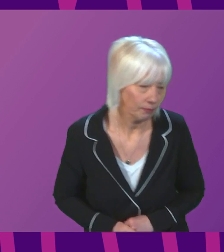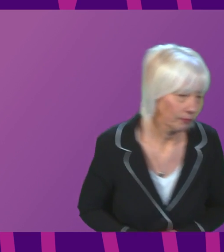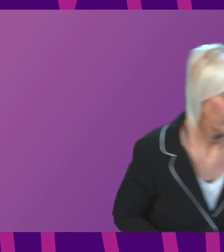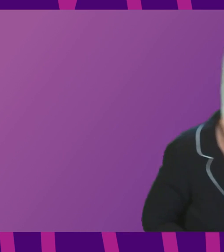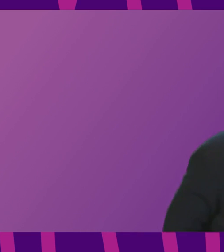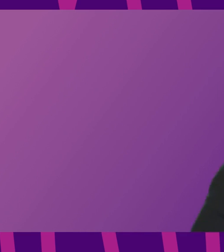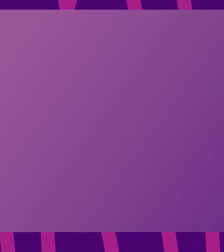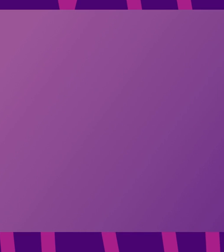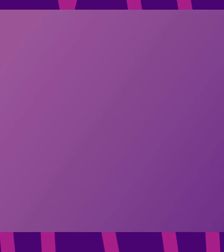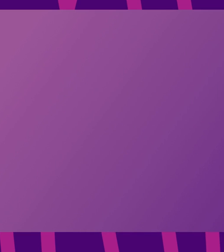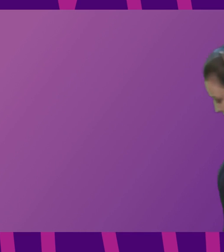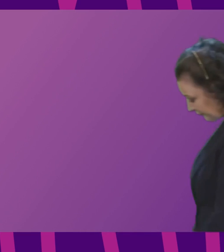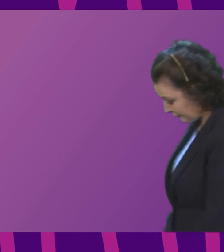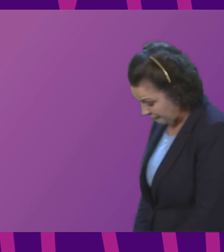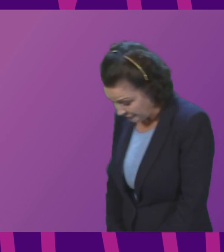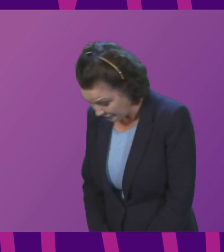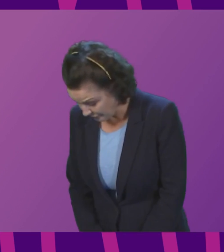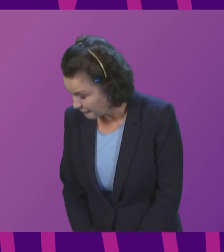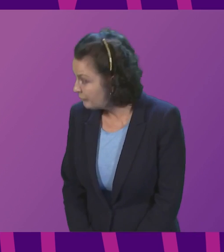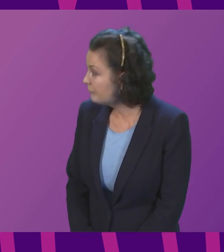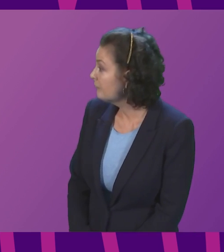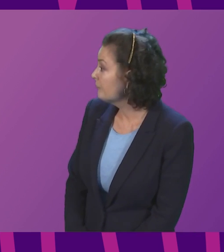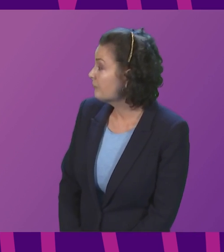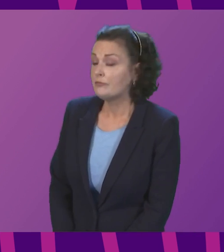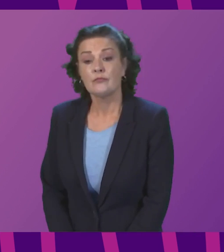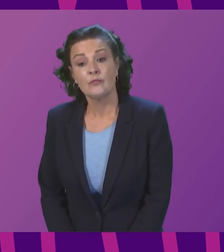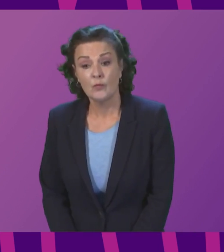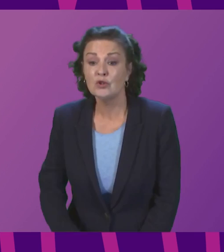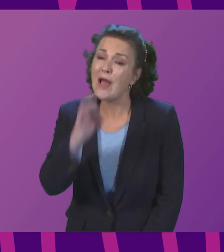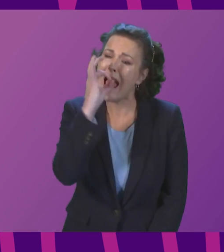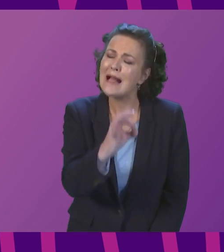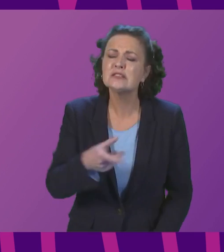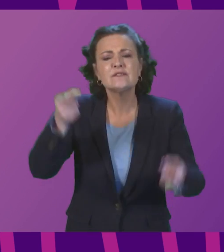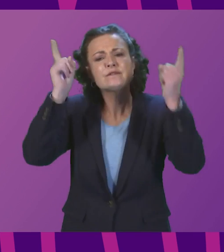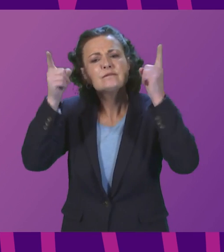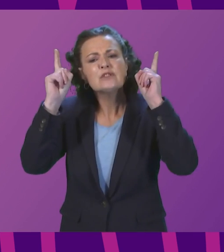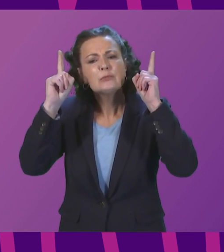To ask the First Minister what action the Scottish Government is taking to restore peatland as part of its net zero targets.